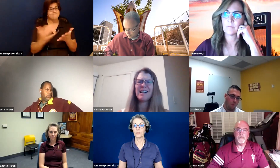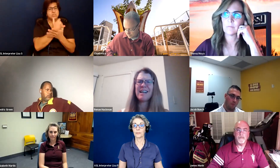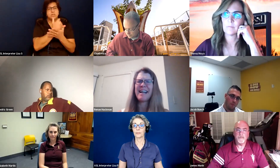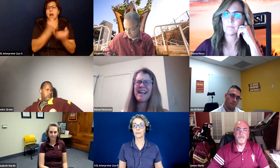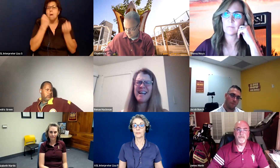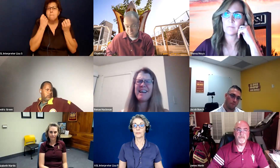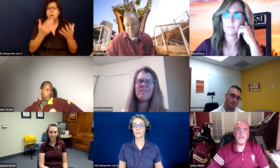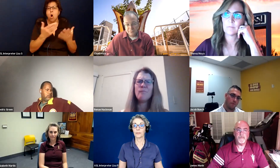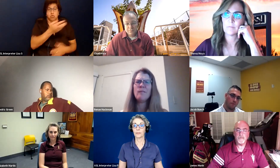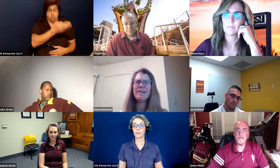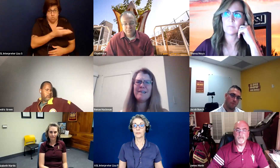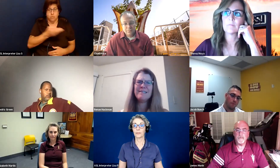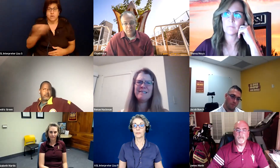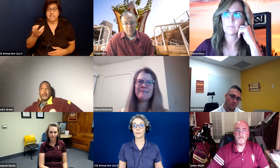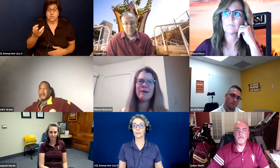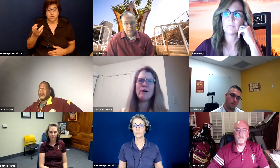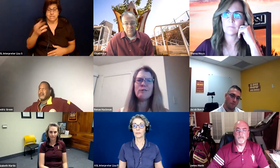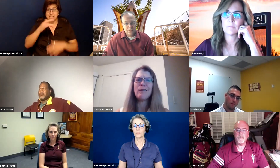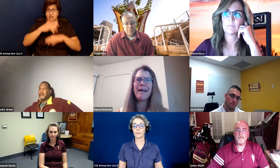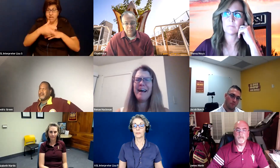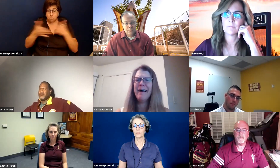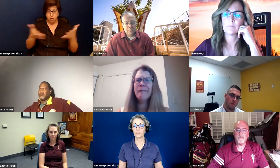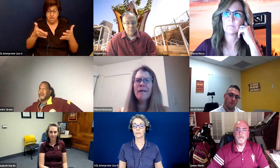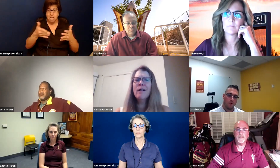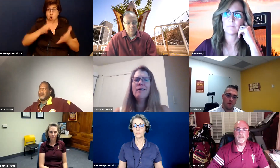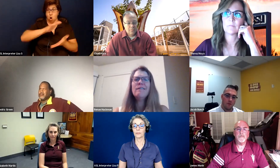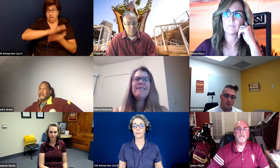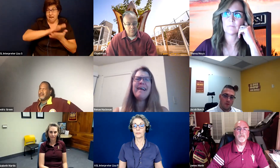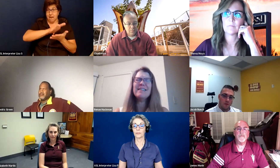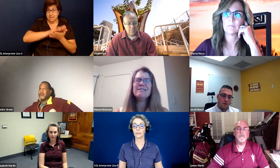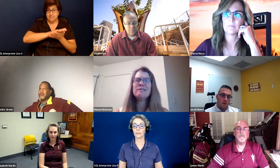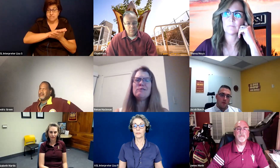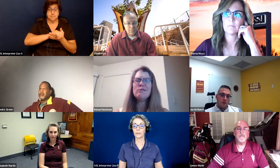and thank him for . Many students don't necessarily feel